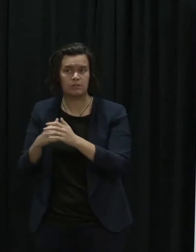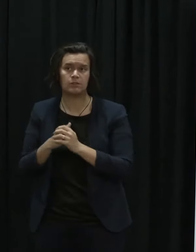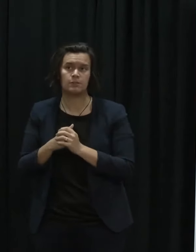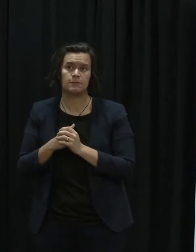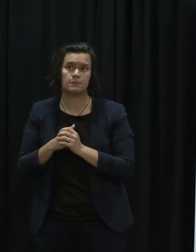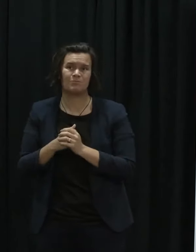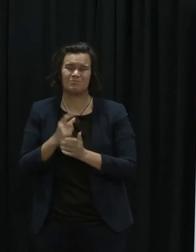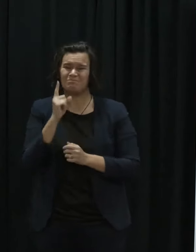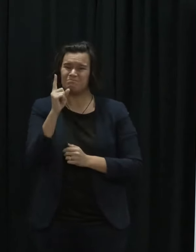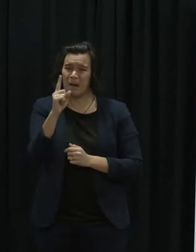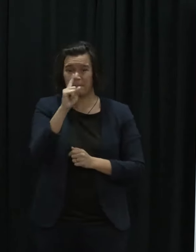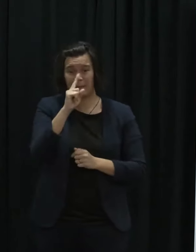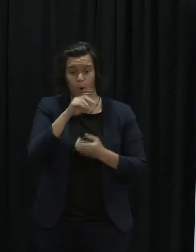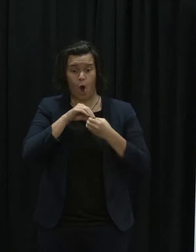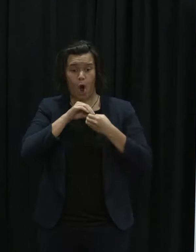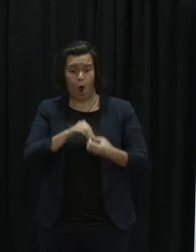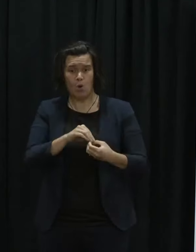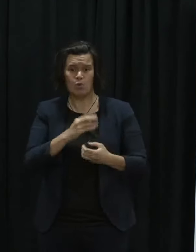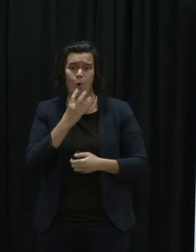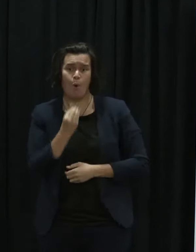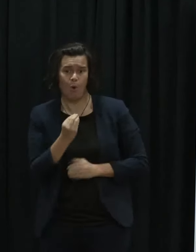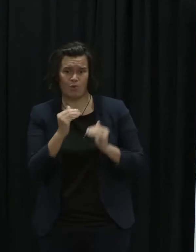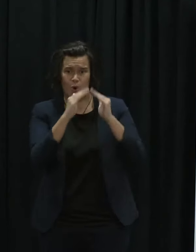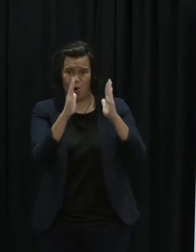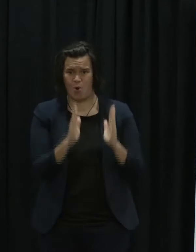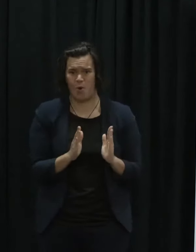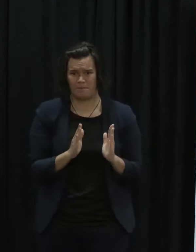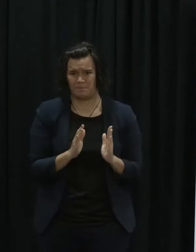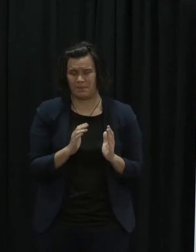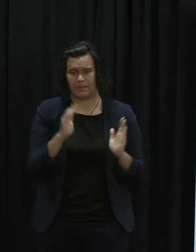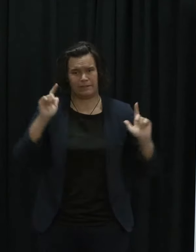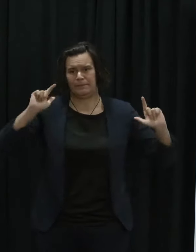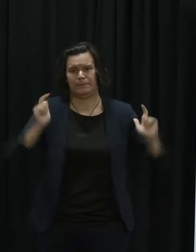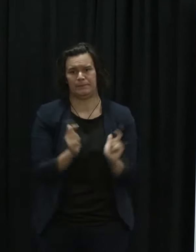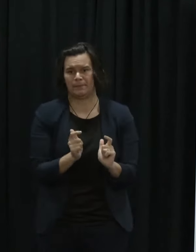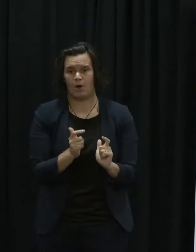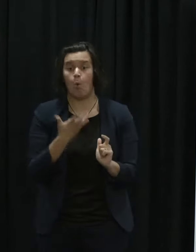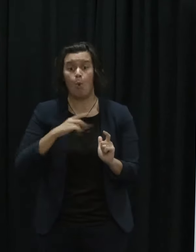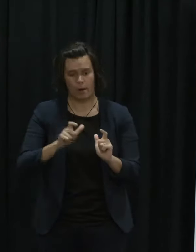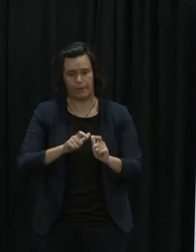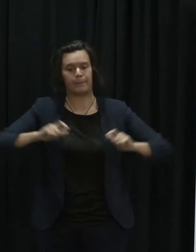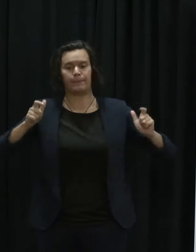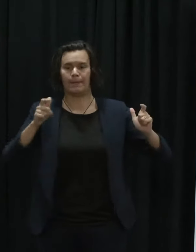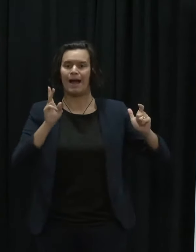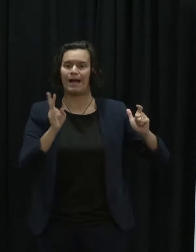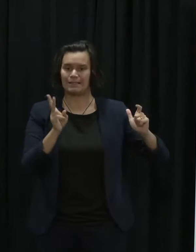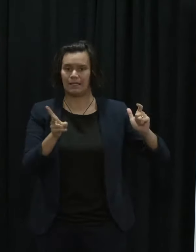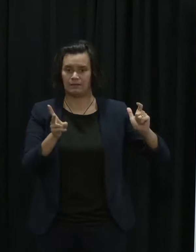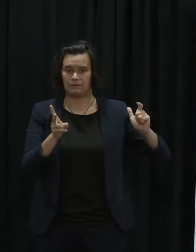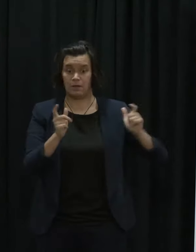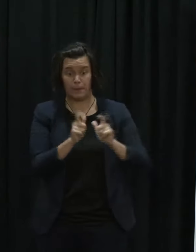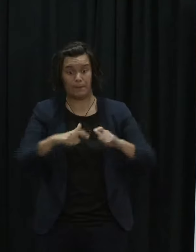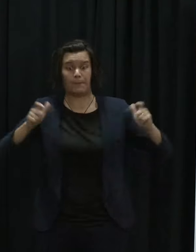buyers in the market, but it is still only 26%. Overall we have a lower proportion of New Zealanders in